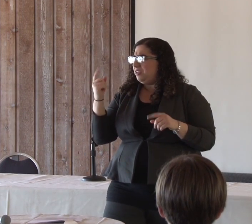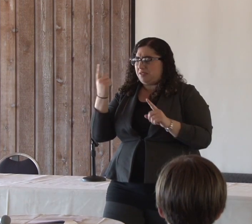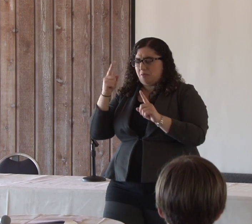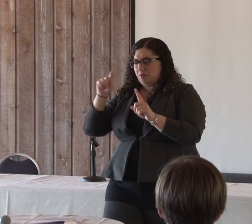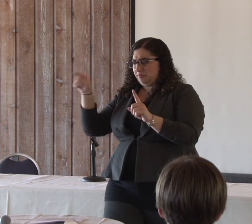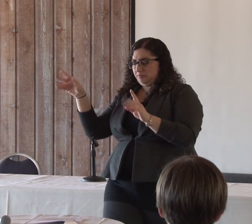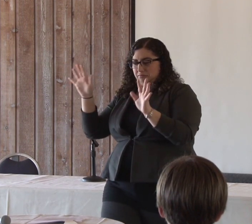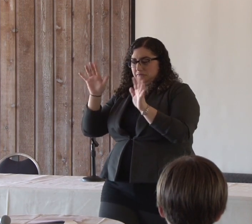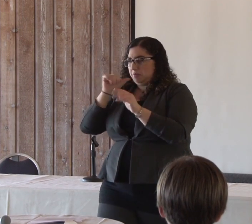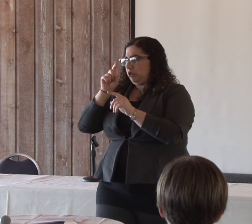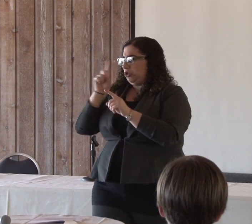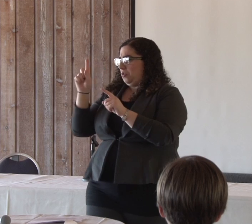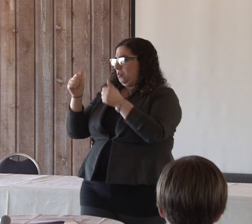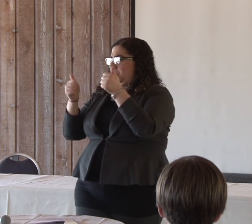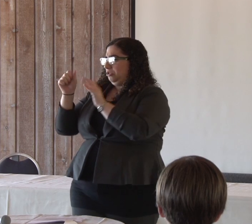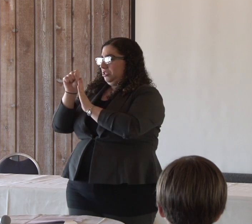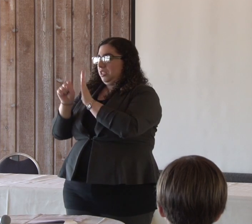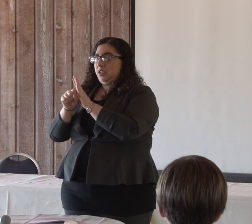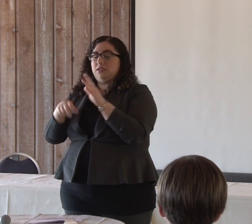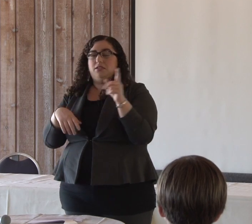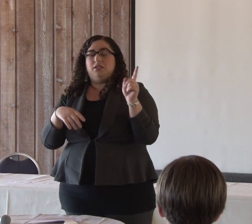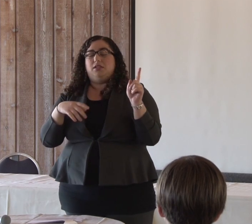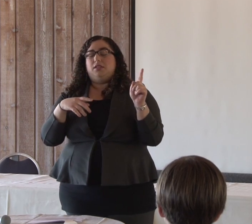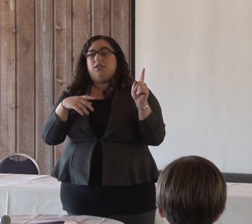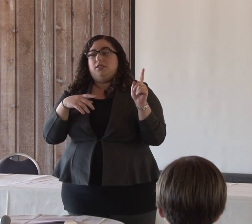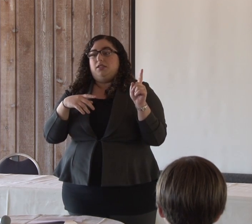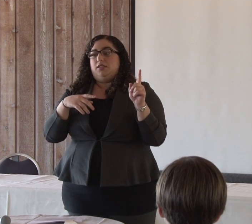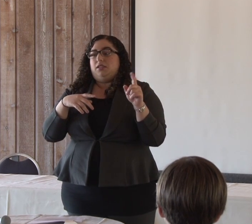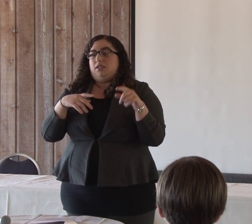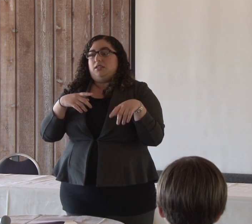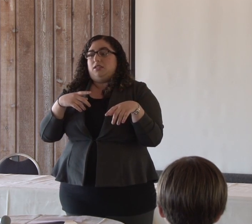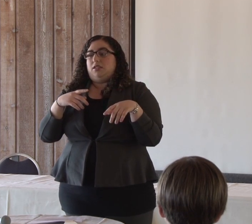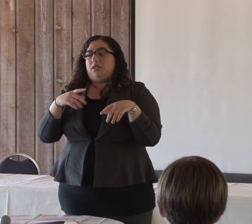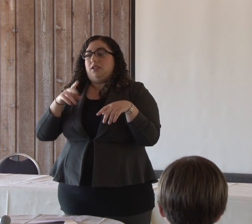Actually gone viral. But. I believe it's happened in Florida. I'm not sure